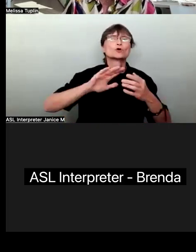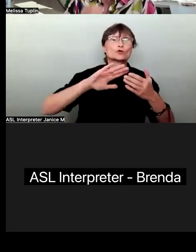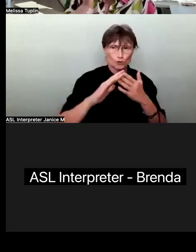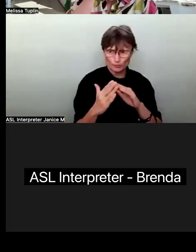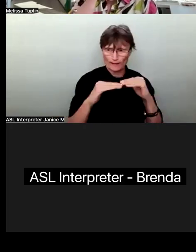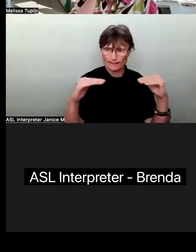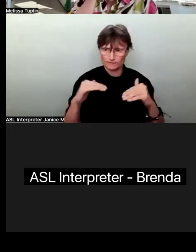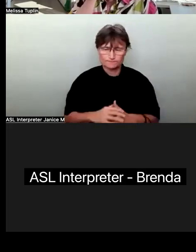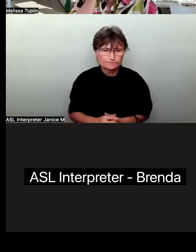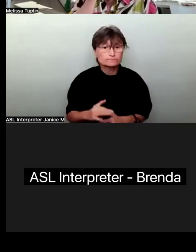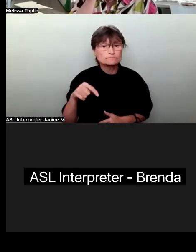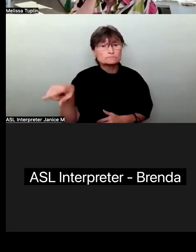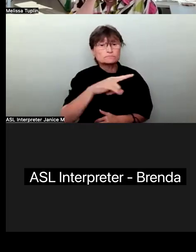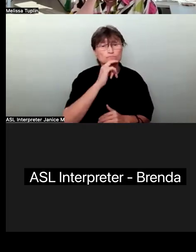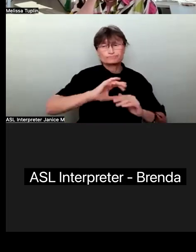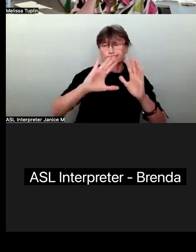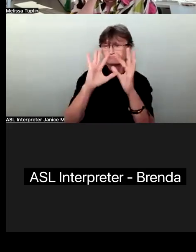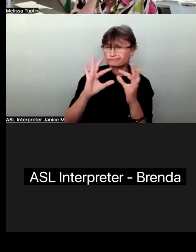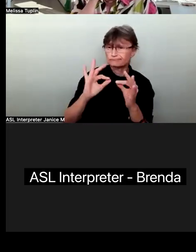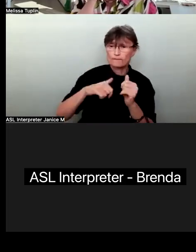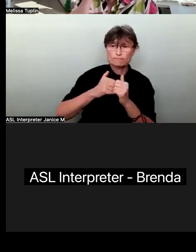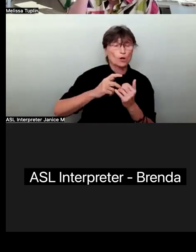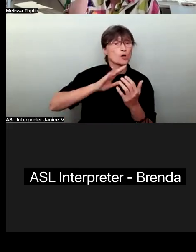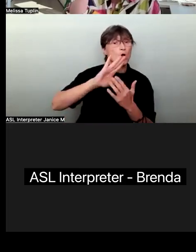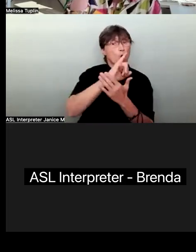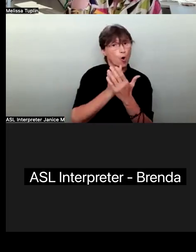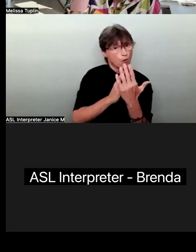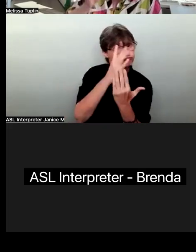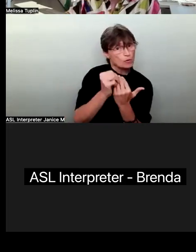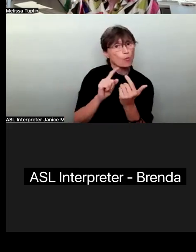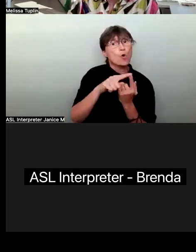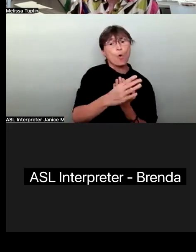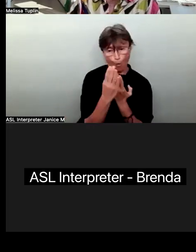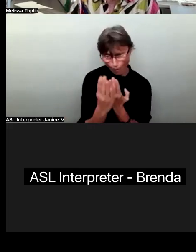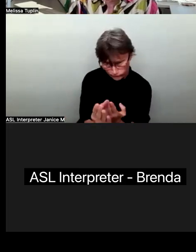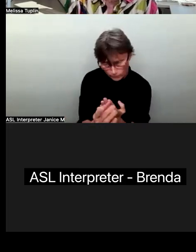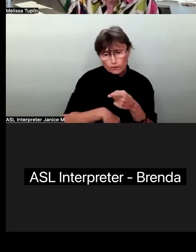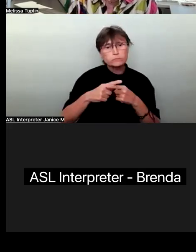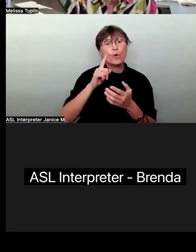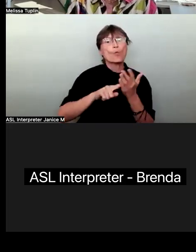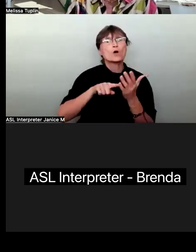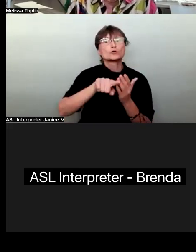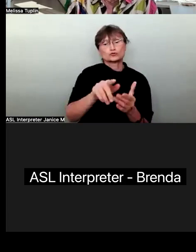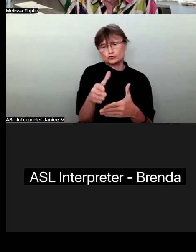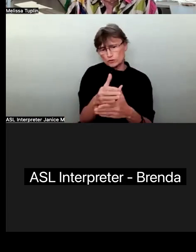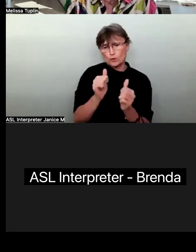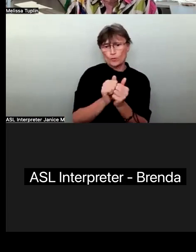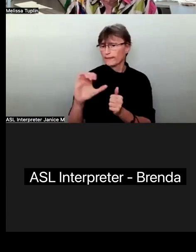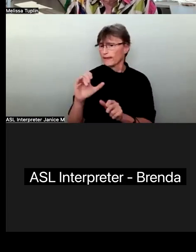you will speak specifically about the arts programming you present and share with Calgarians and the communities of artists,